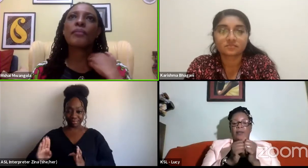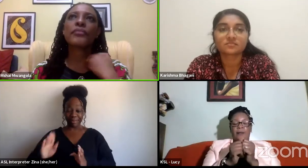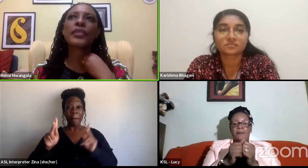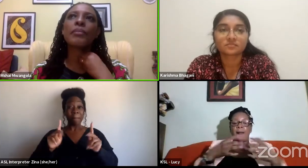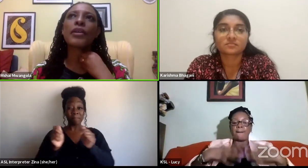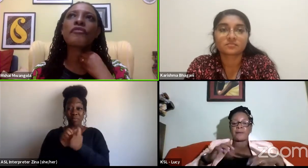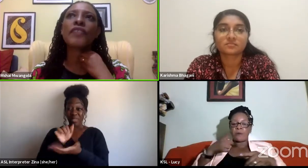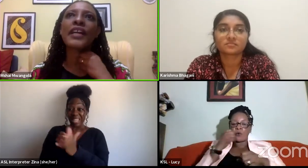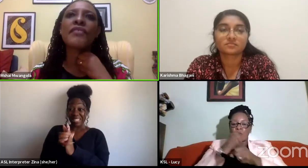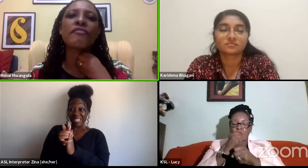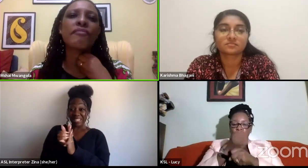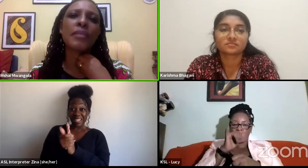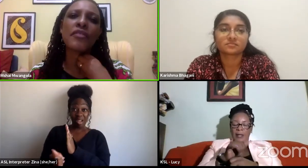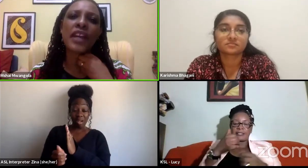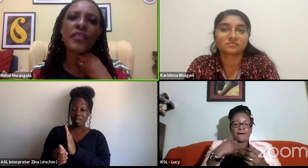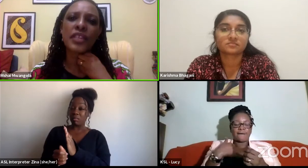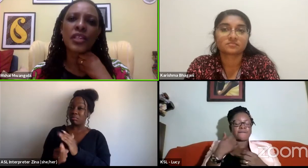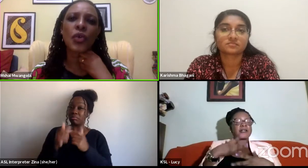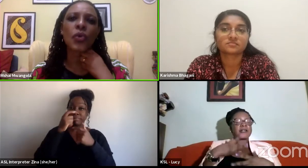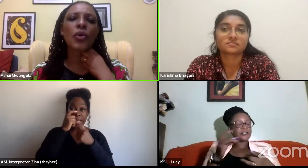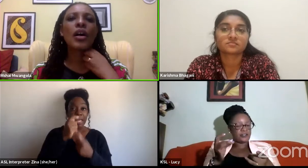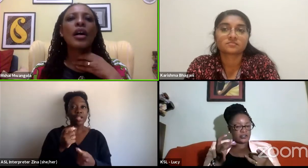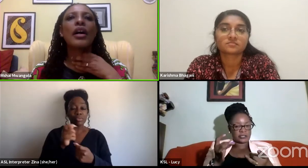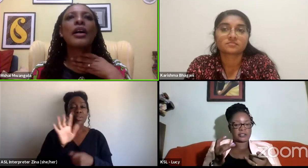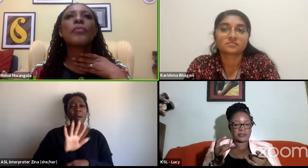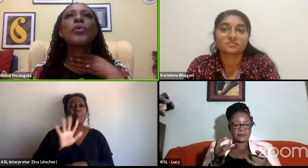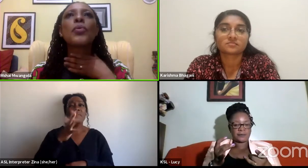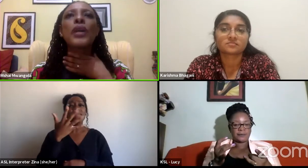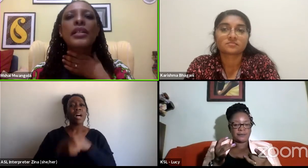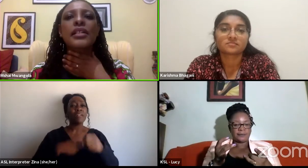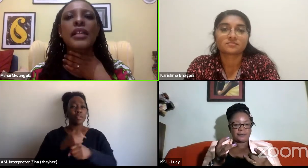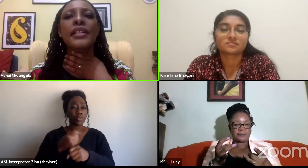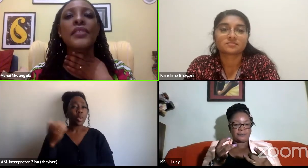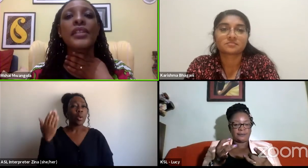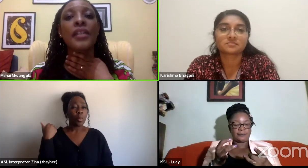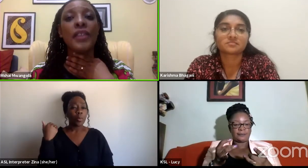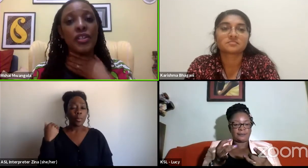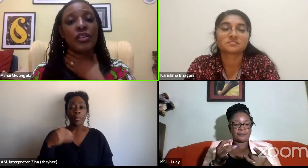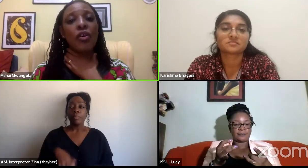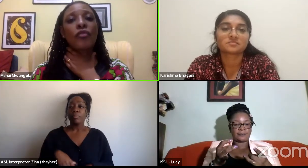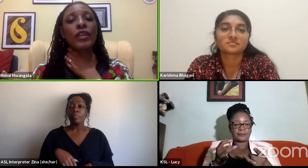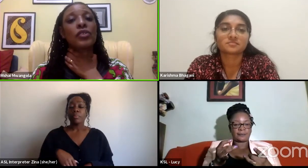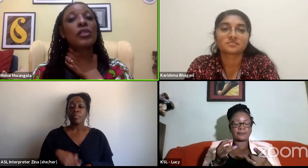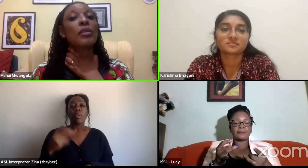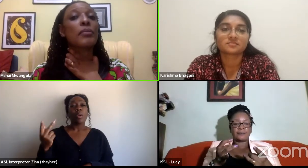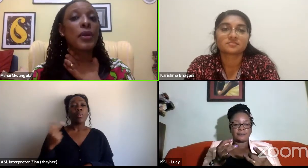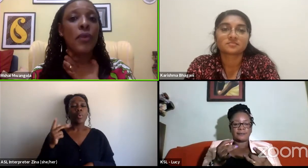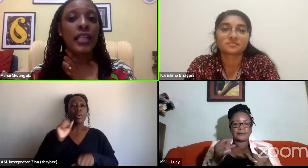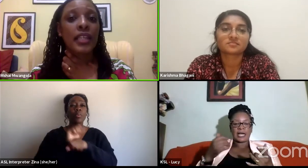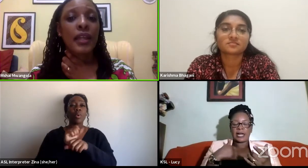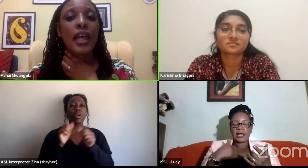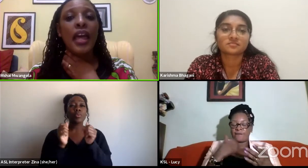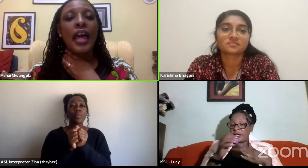about five, maybe five years ago, we worked under the direction of Dr Wambui Mwangi